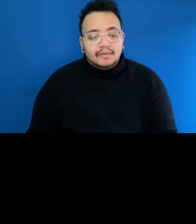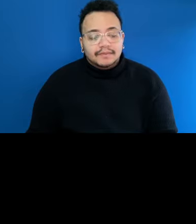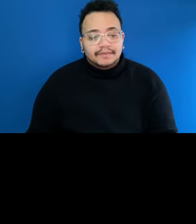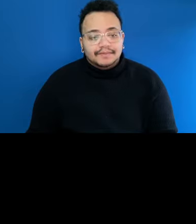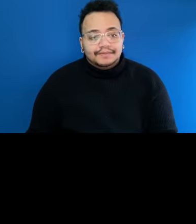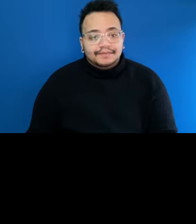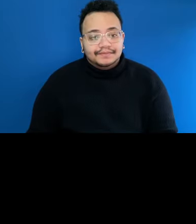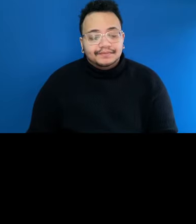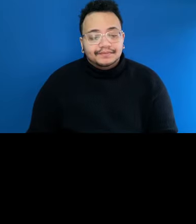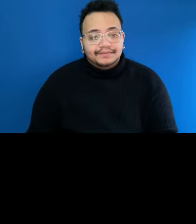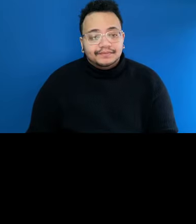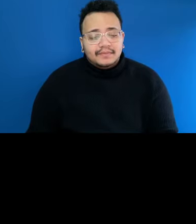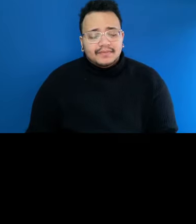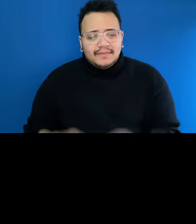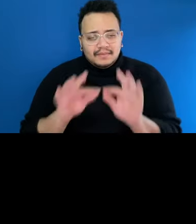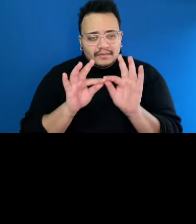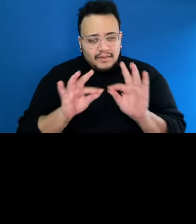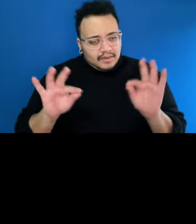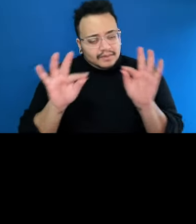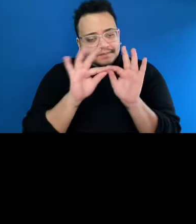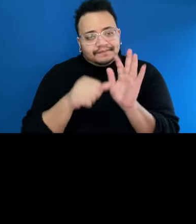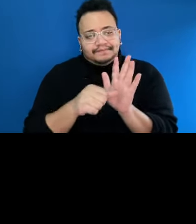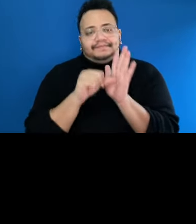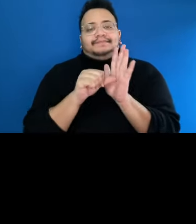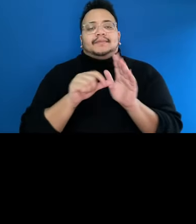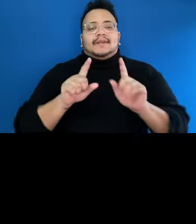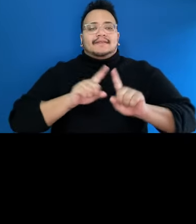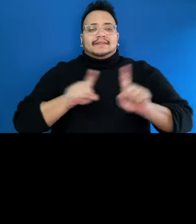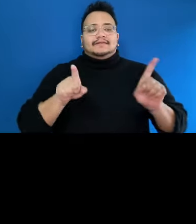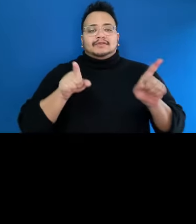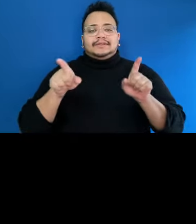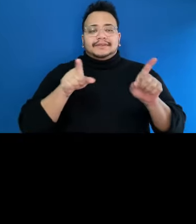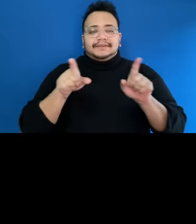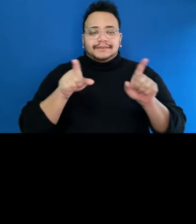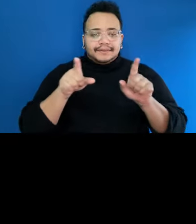is that there's a difference between various subpopulations